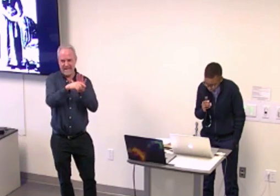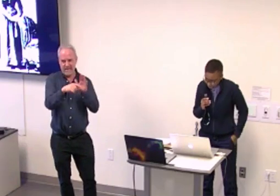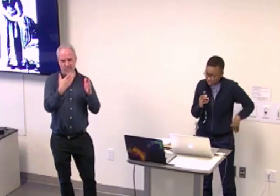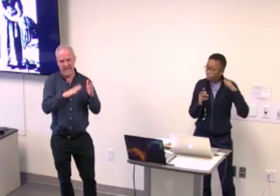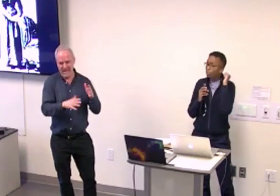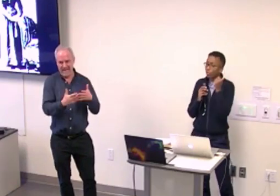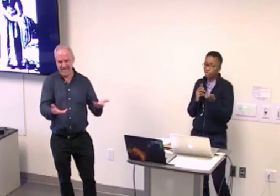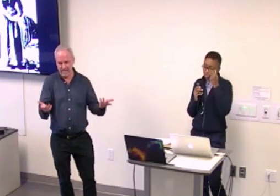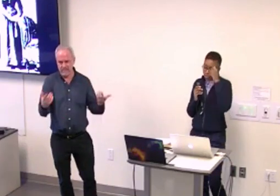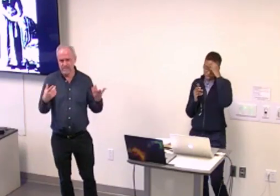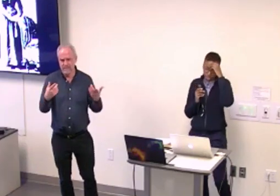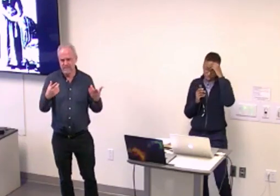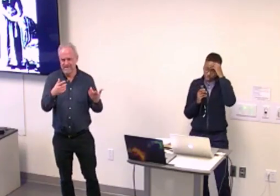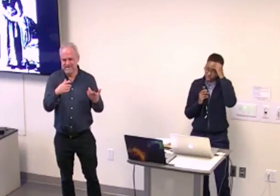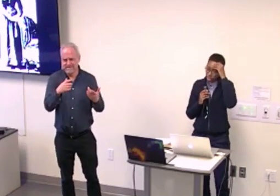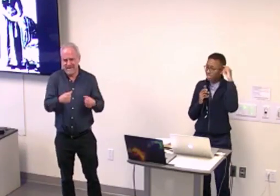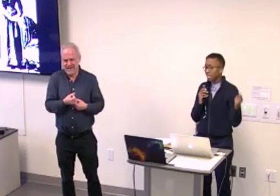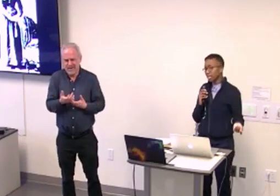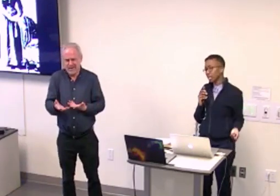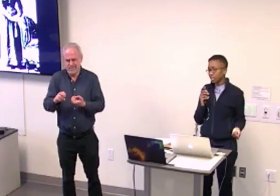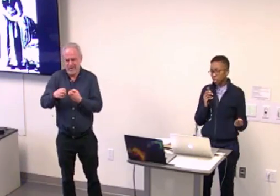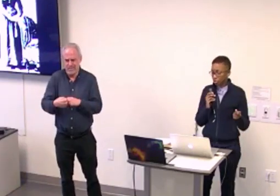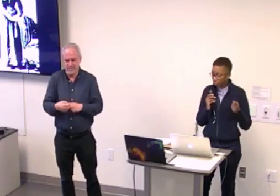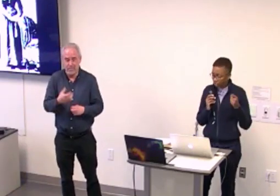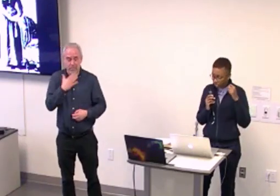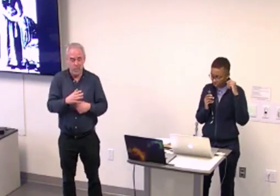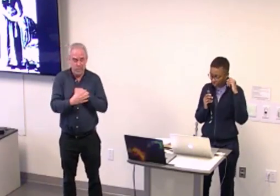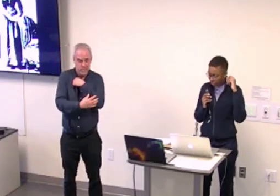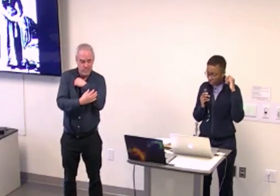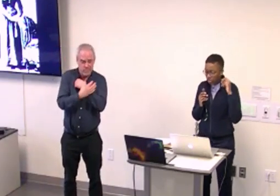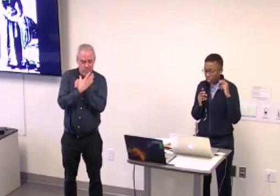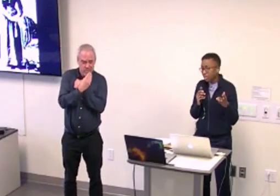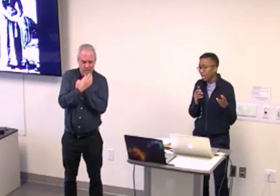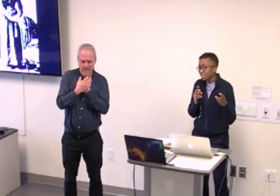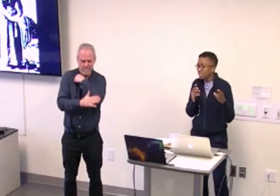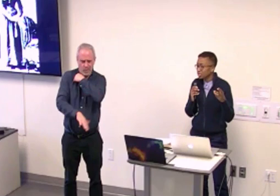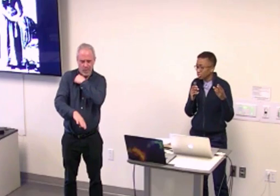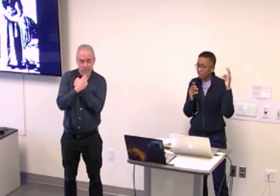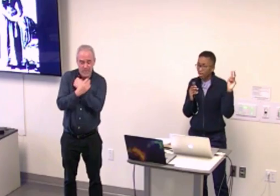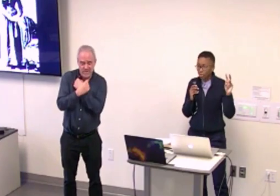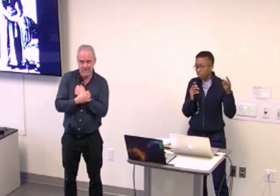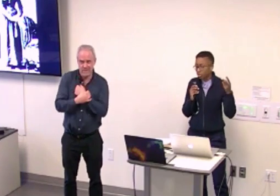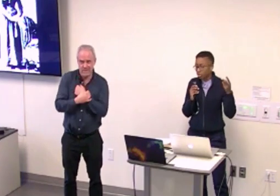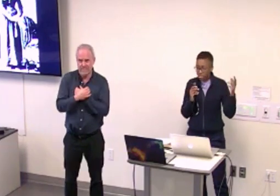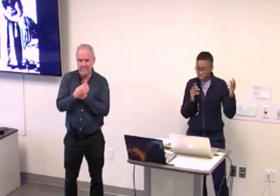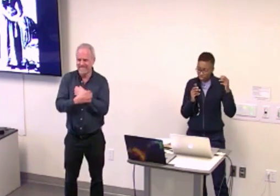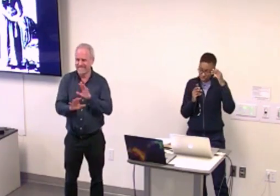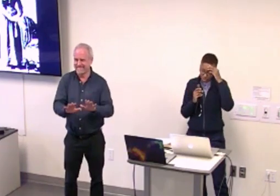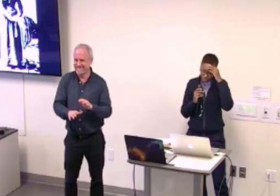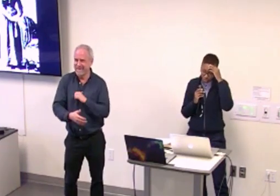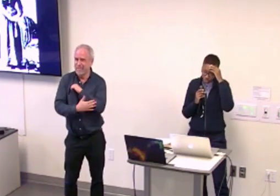So poor nutrition, psychological stressors. Toxins or environmental racism, et cetera.